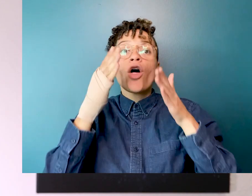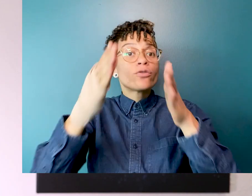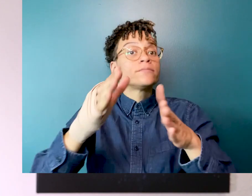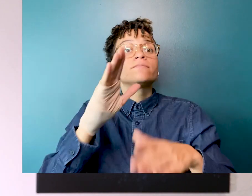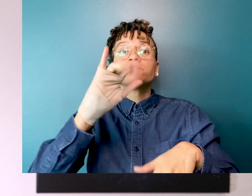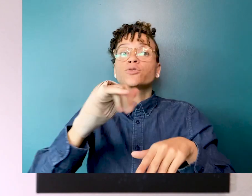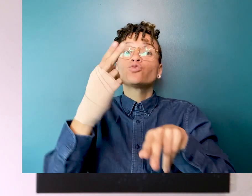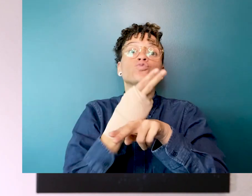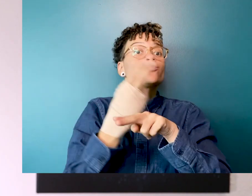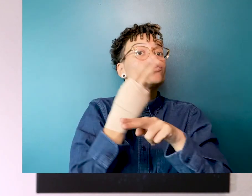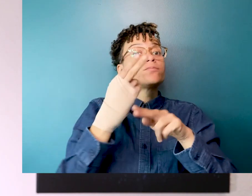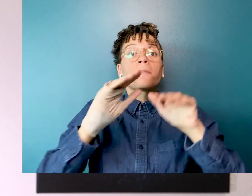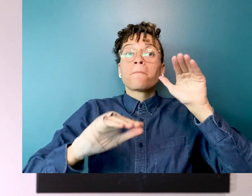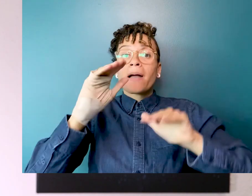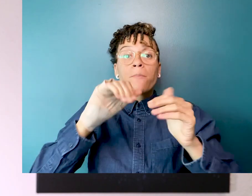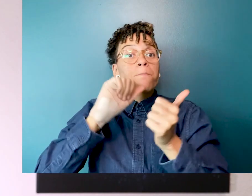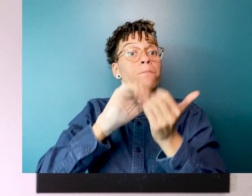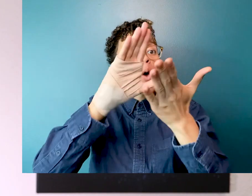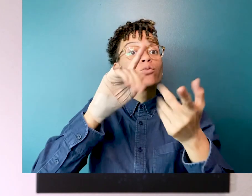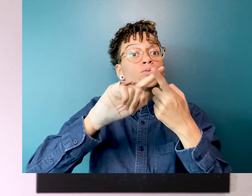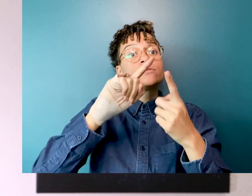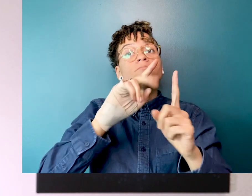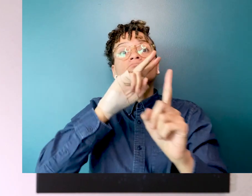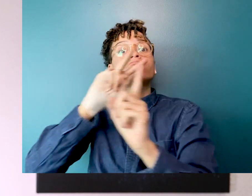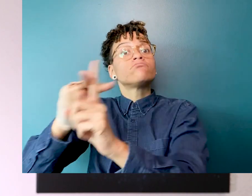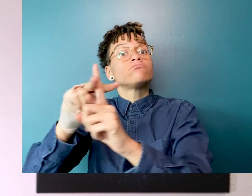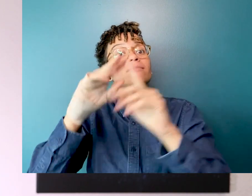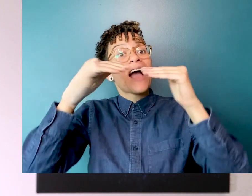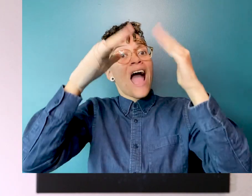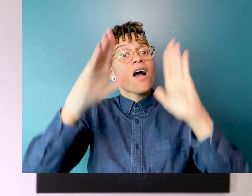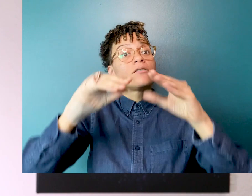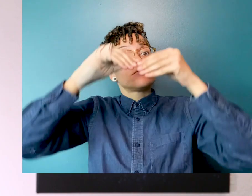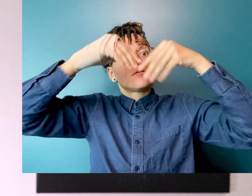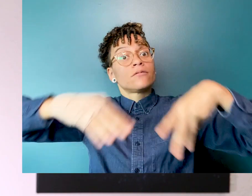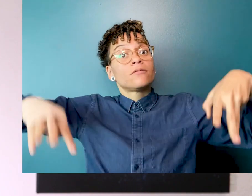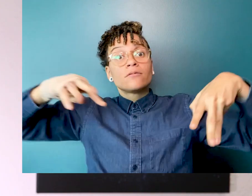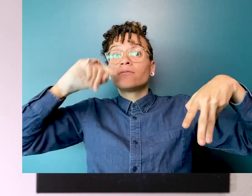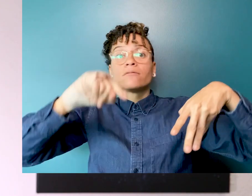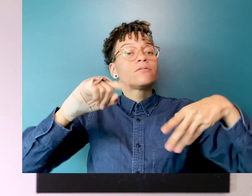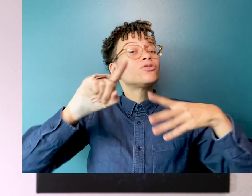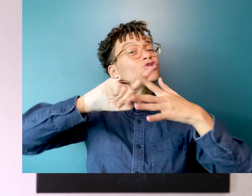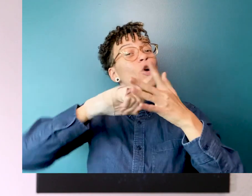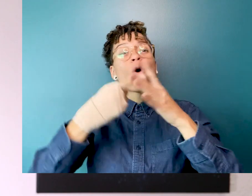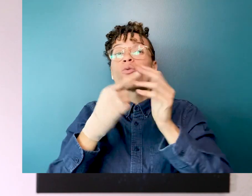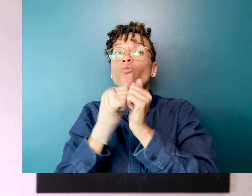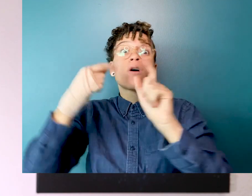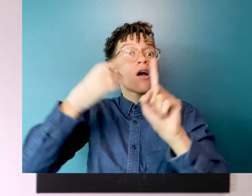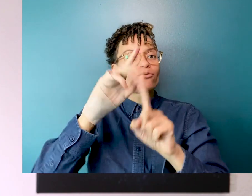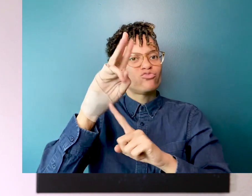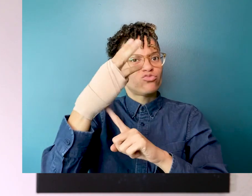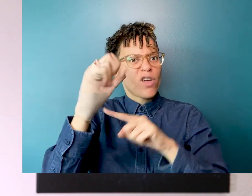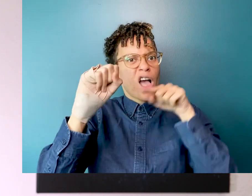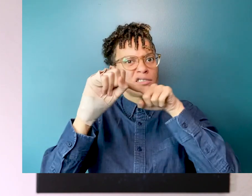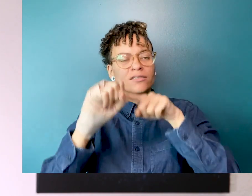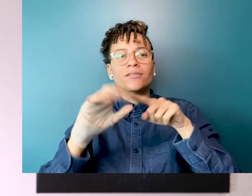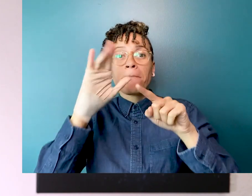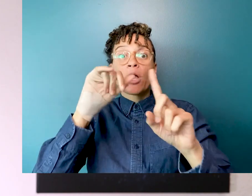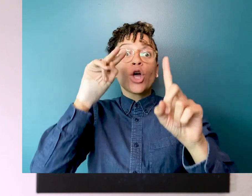IC and using them as sensitive points. There's also other ways that you could use hybrid approaches in order to incorporate